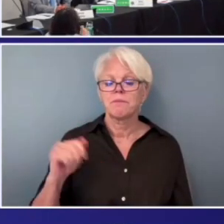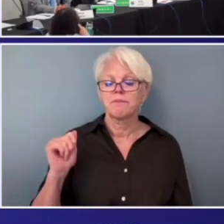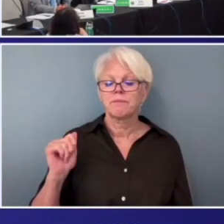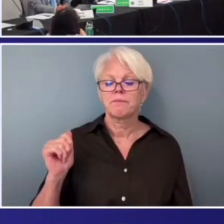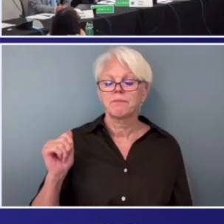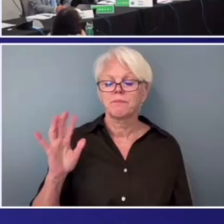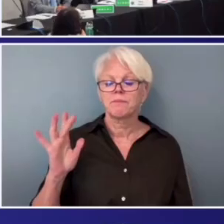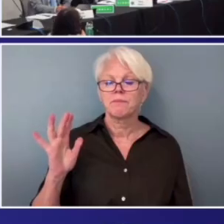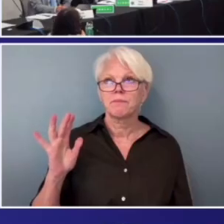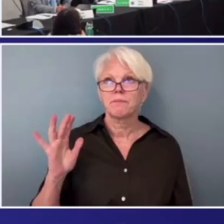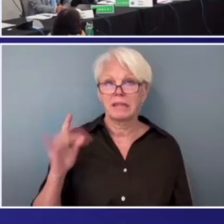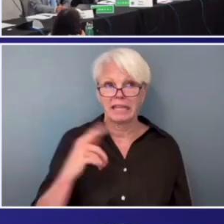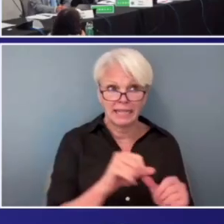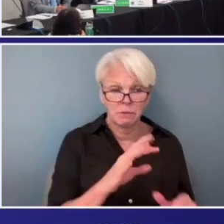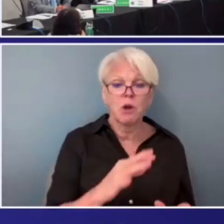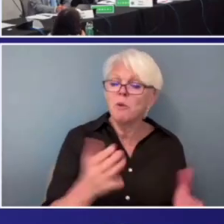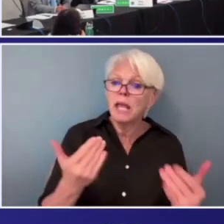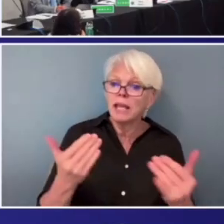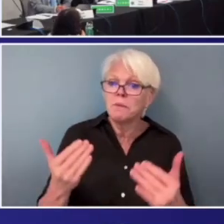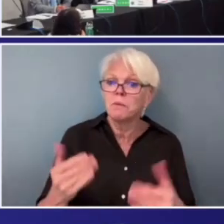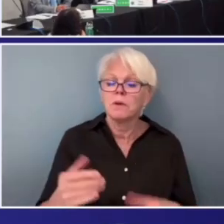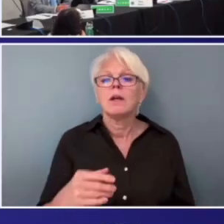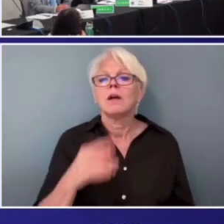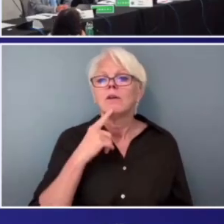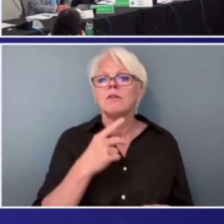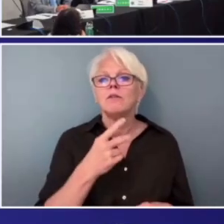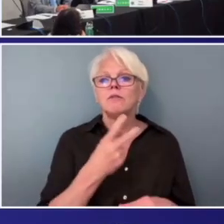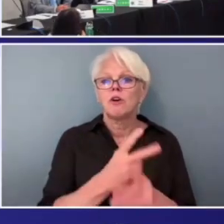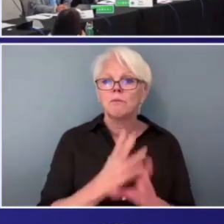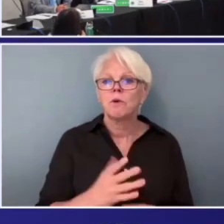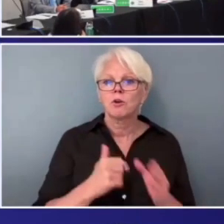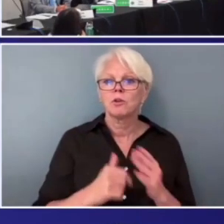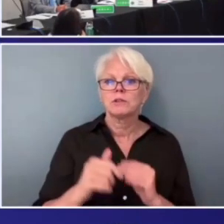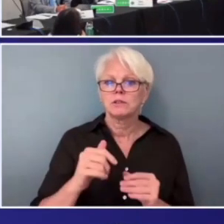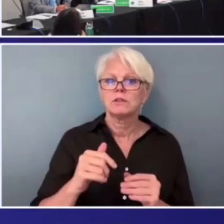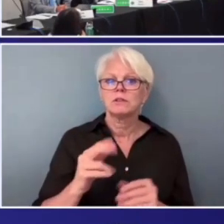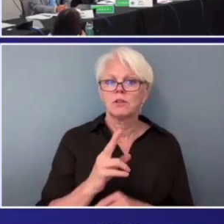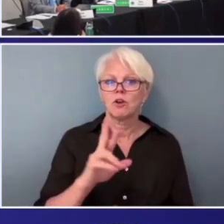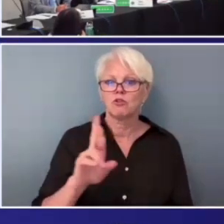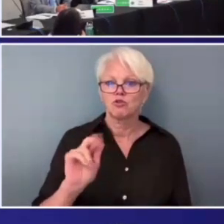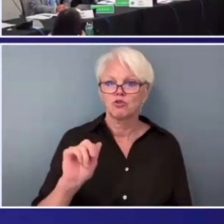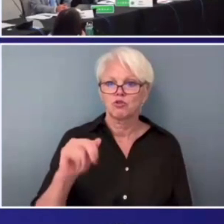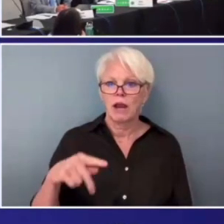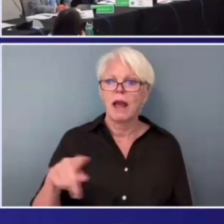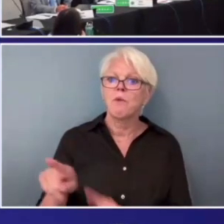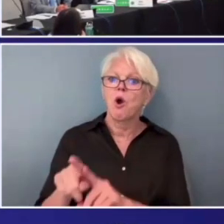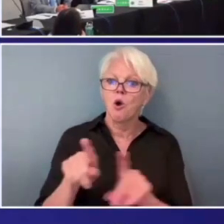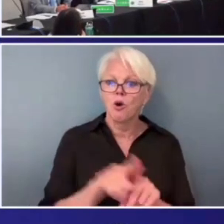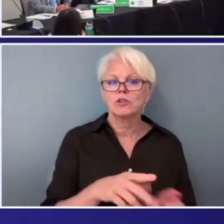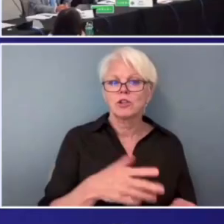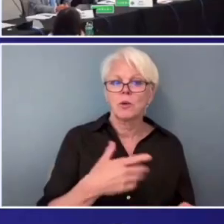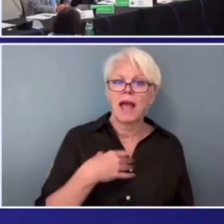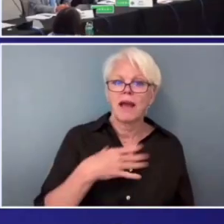can I keep going? Oh, yes. Okay, sorry. For borrowers who are on RAP who also have Parent PLUS Loans,